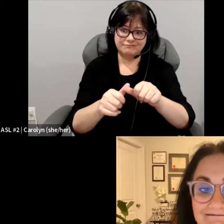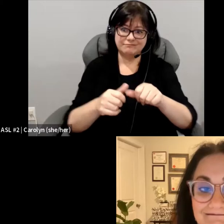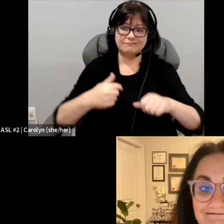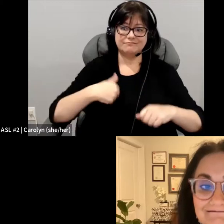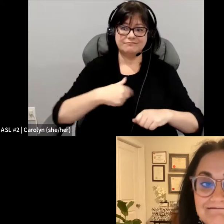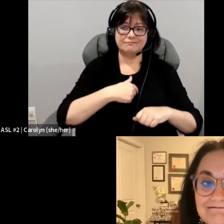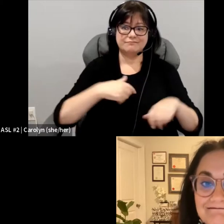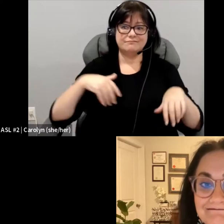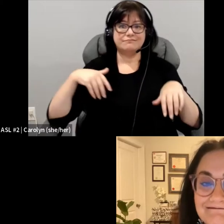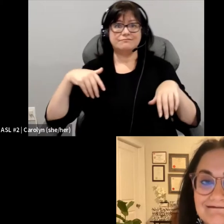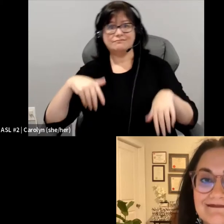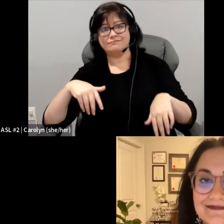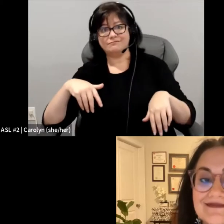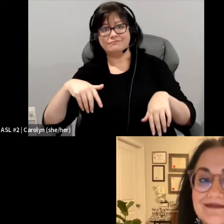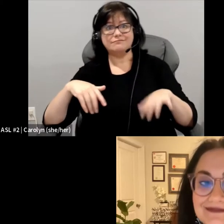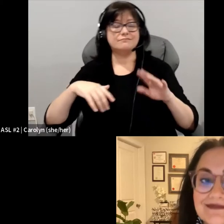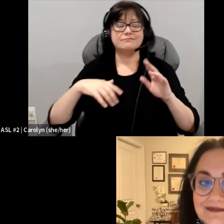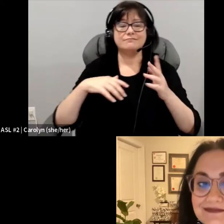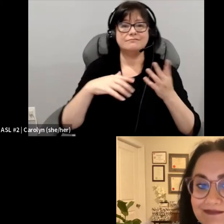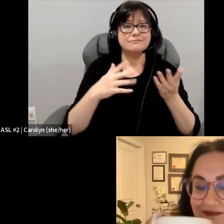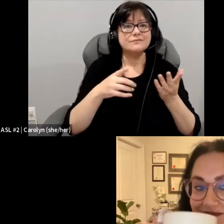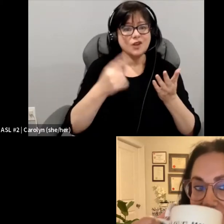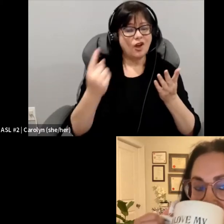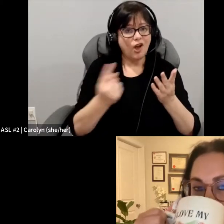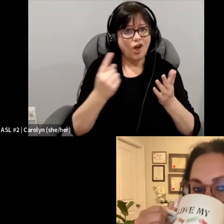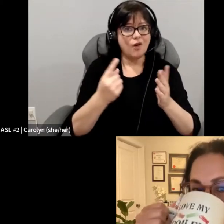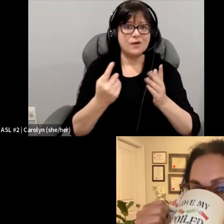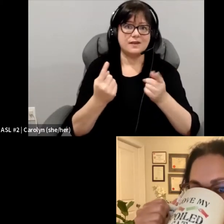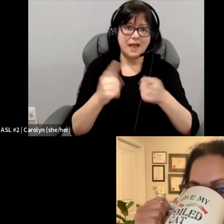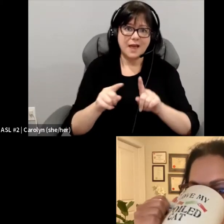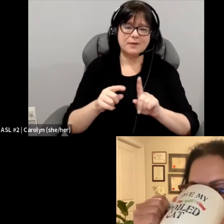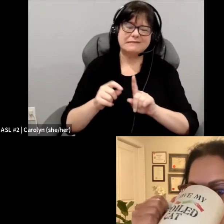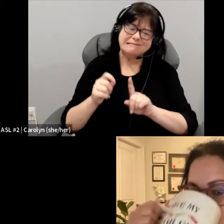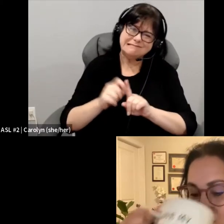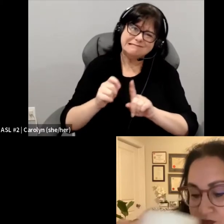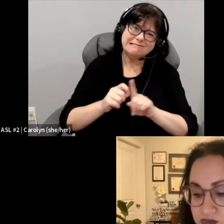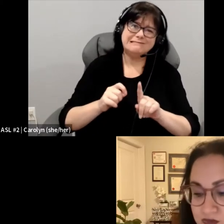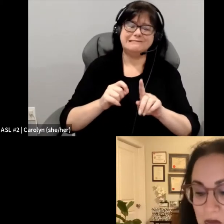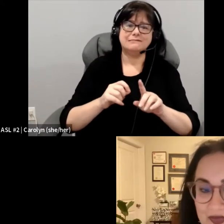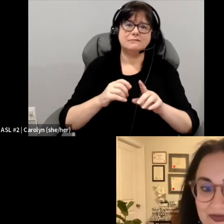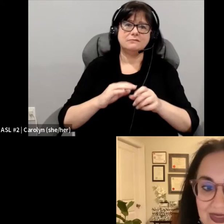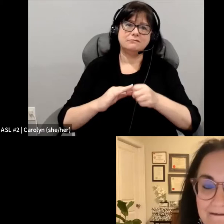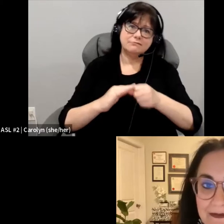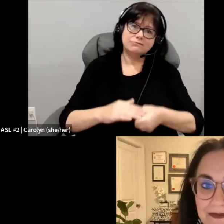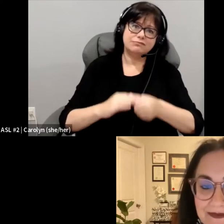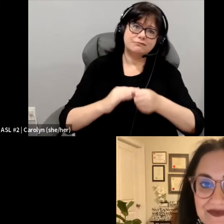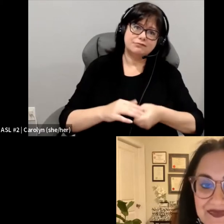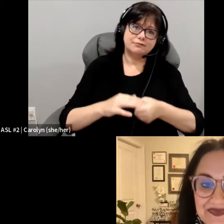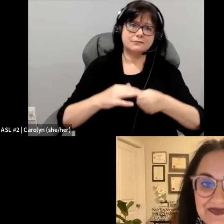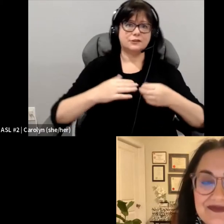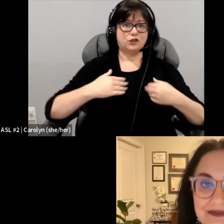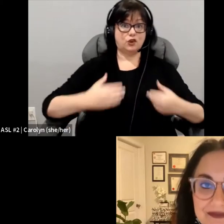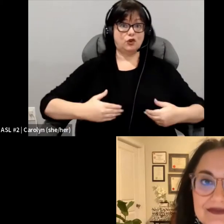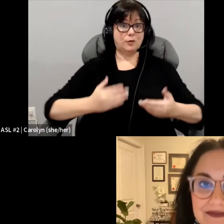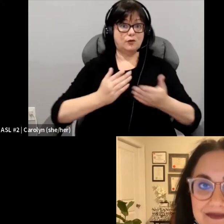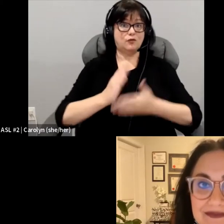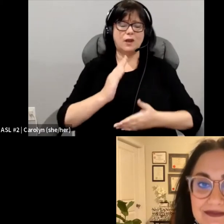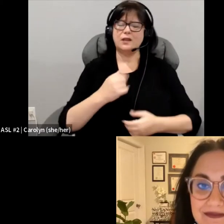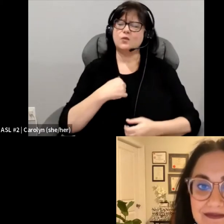HUMAN RIGHT ARE BEING ATTACKED. WE NEED TO BE FIGHTING FOR EVERY INCH.